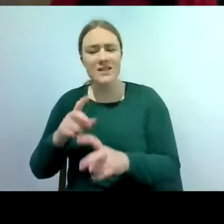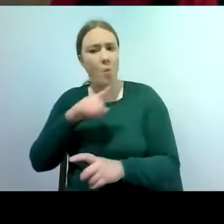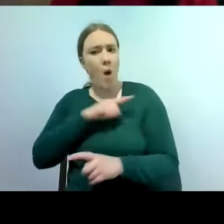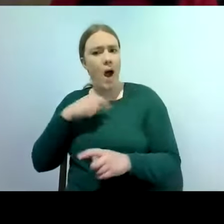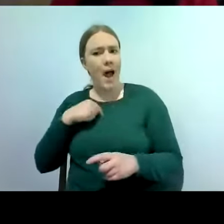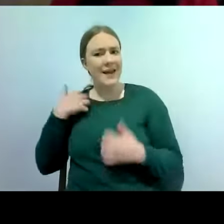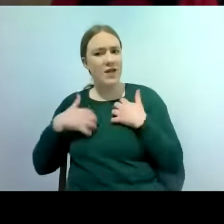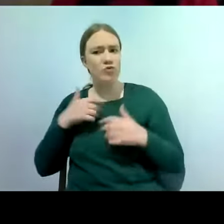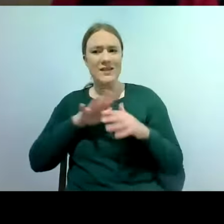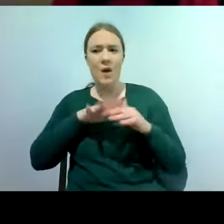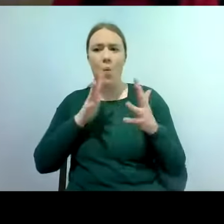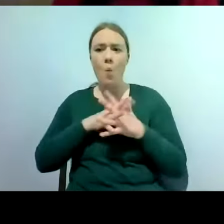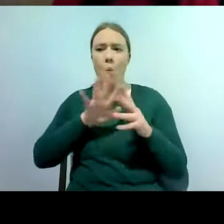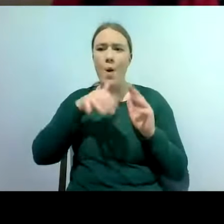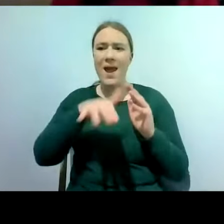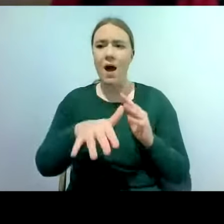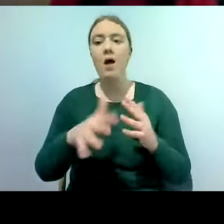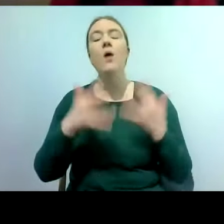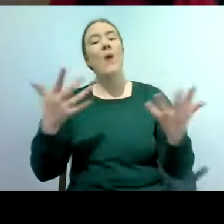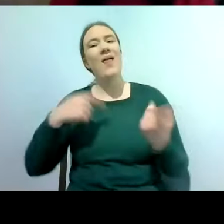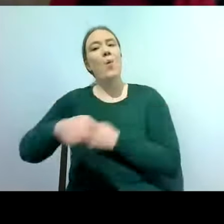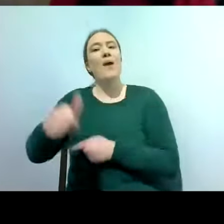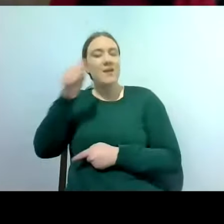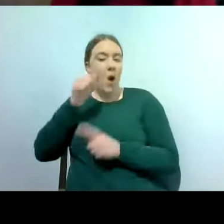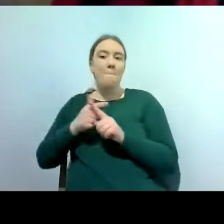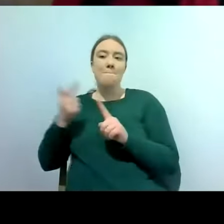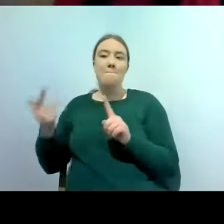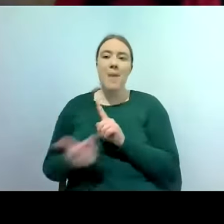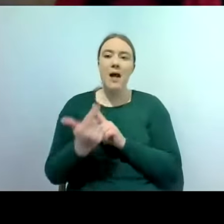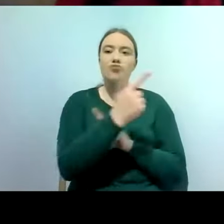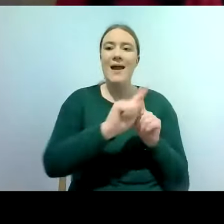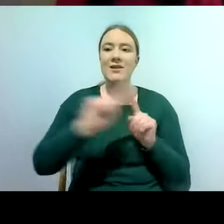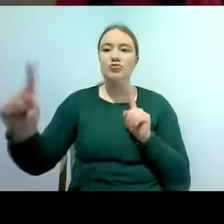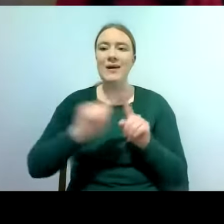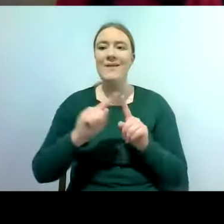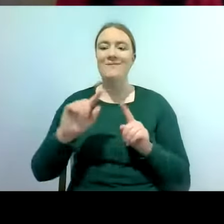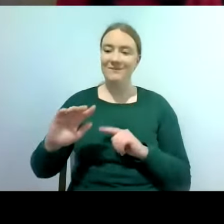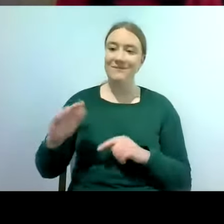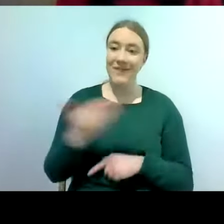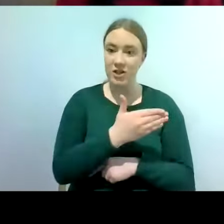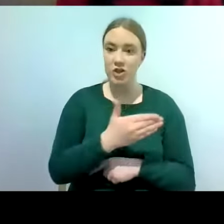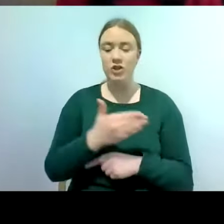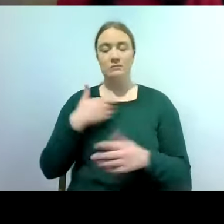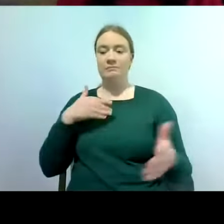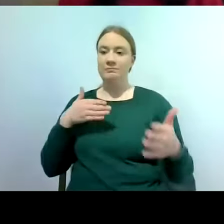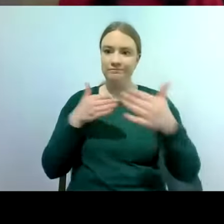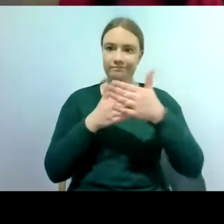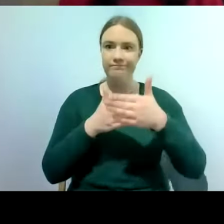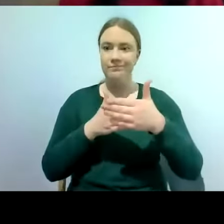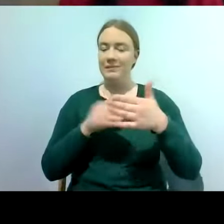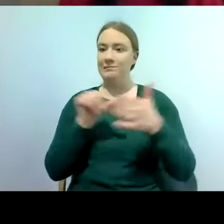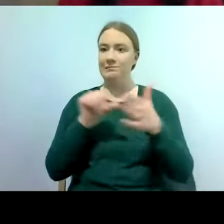an international issue for migratory fish but what there's less evidence of is how these barriers